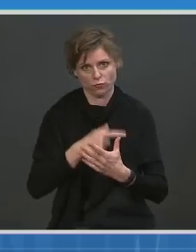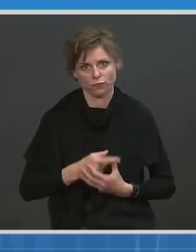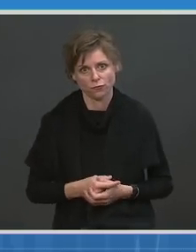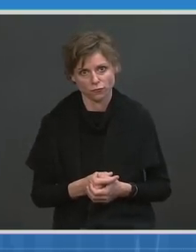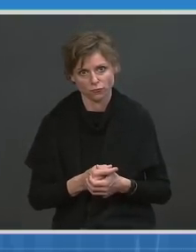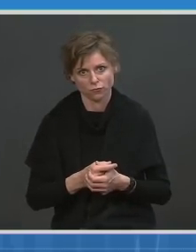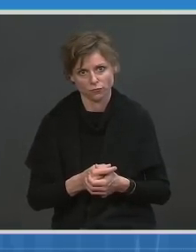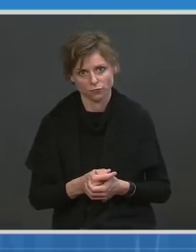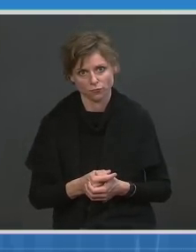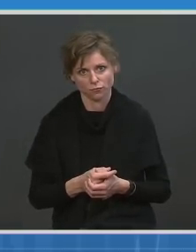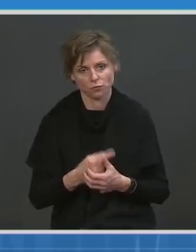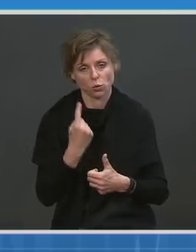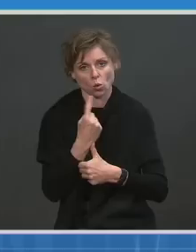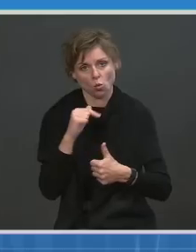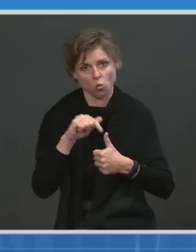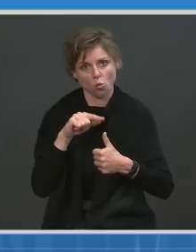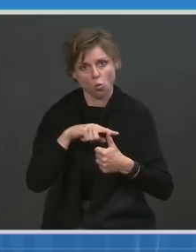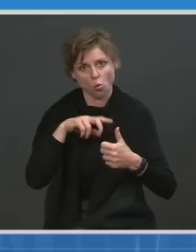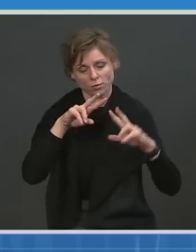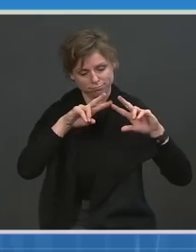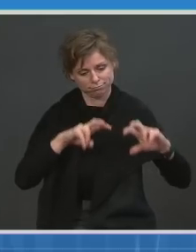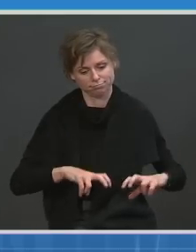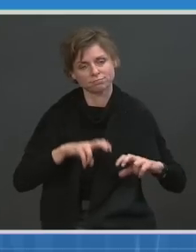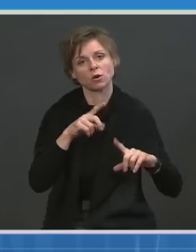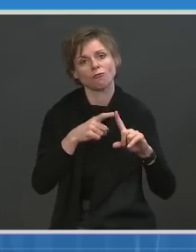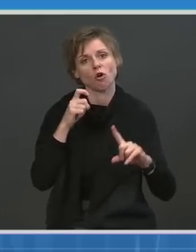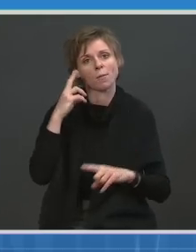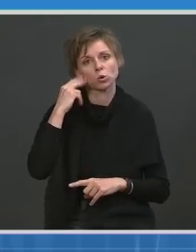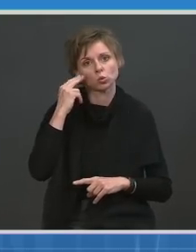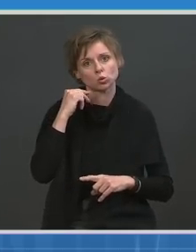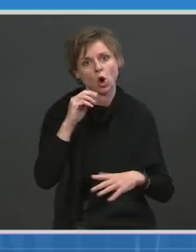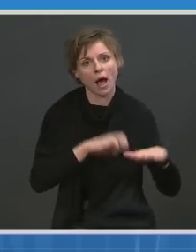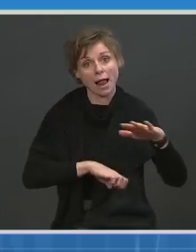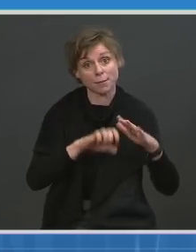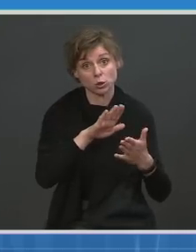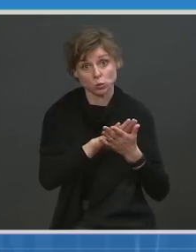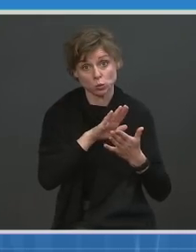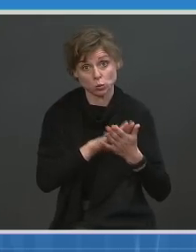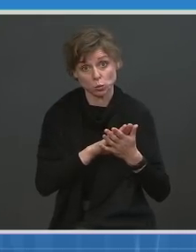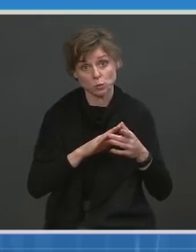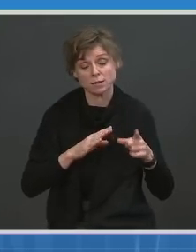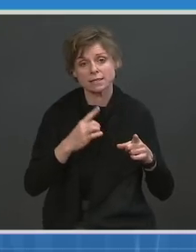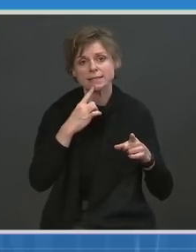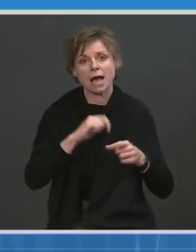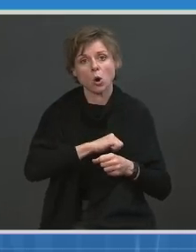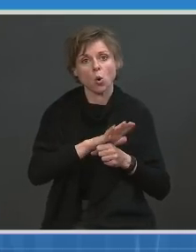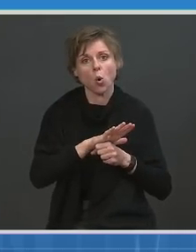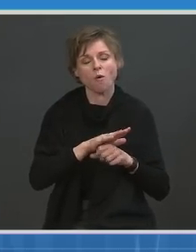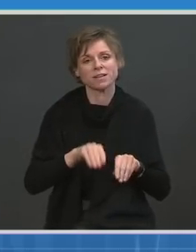One study looked at data from Utah elementary schools and found that COVID-19 spread was low with students